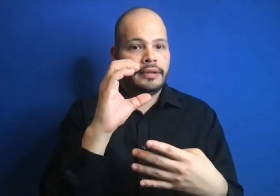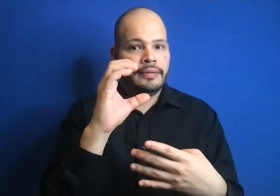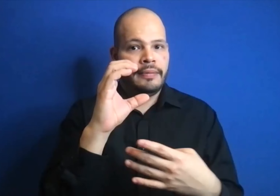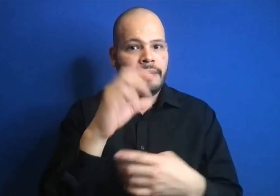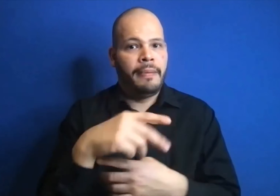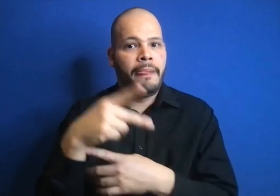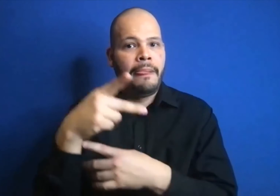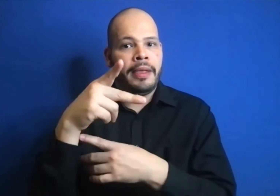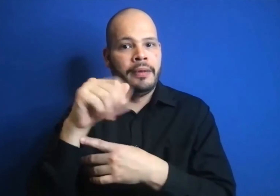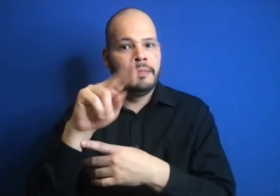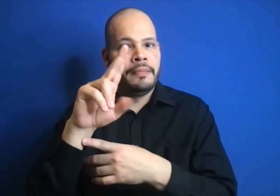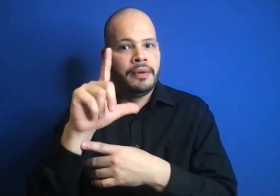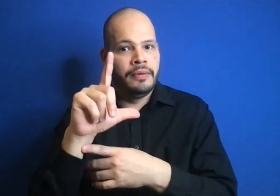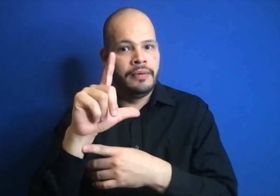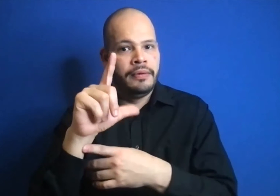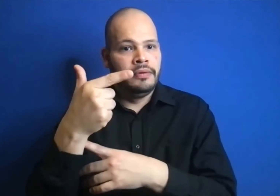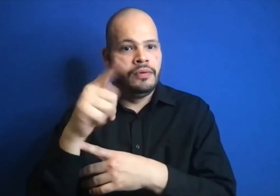c) Paul Giard